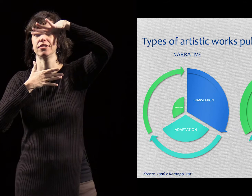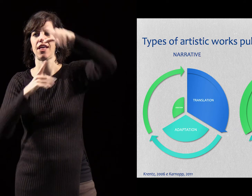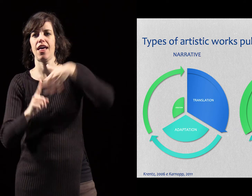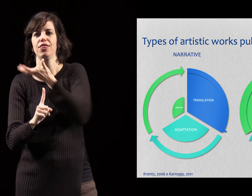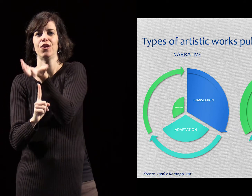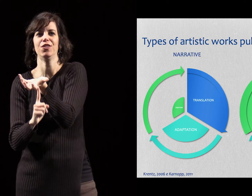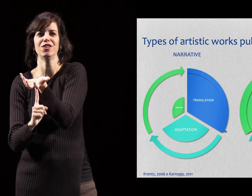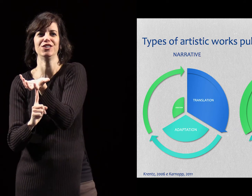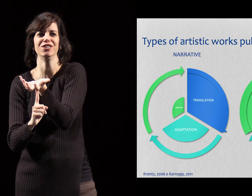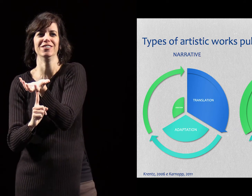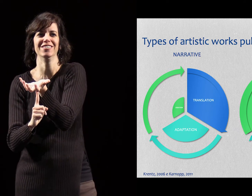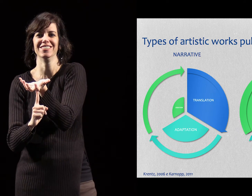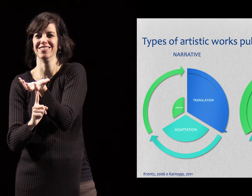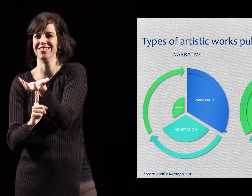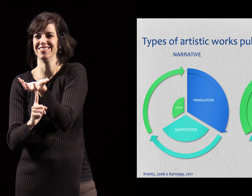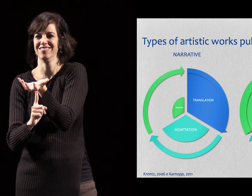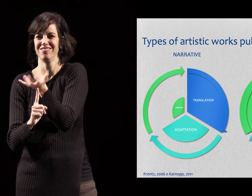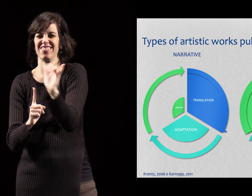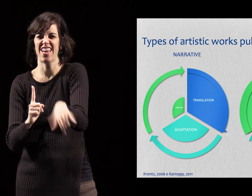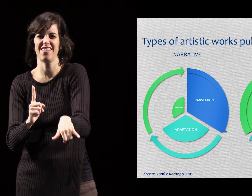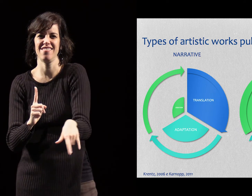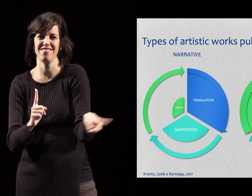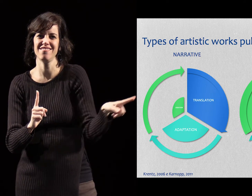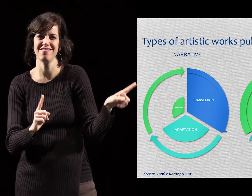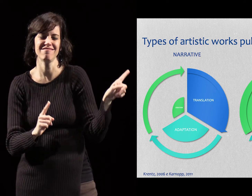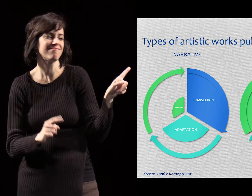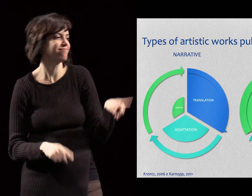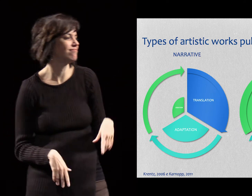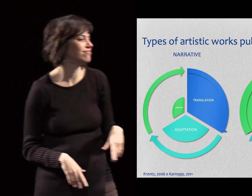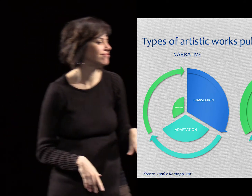Well, that is the essence of my anthology.